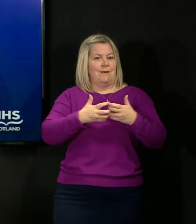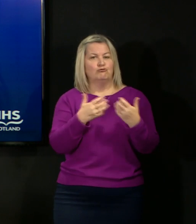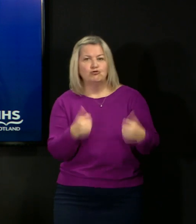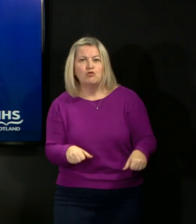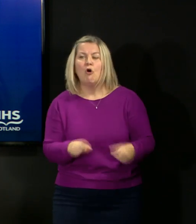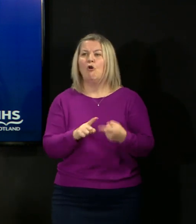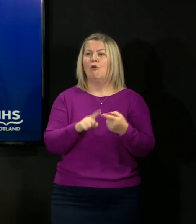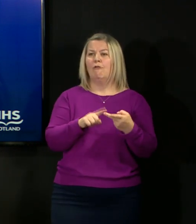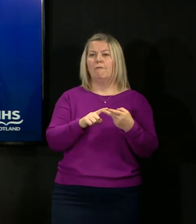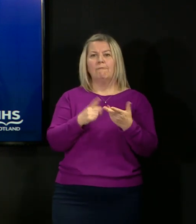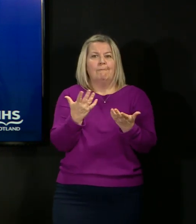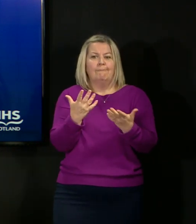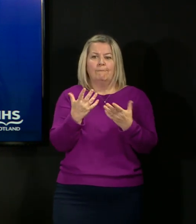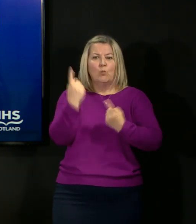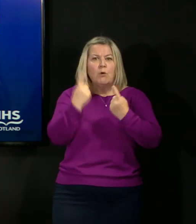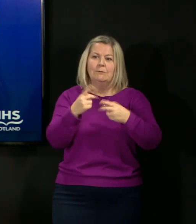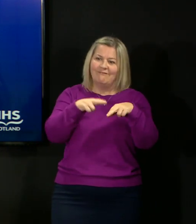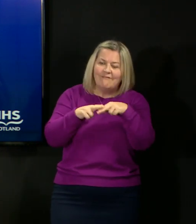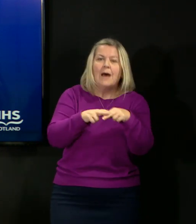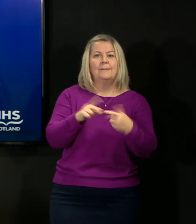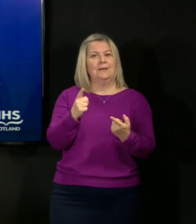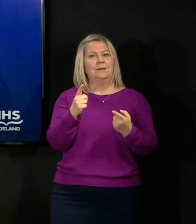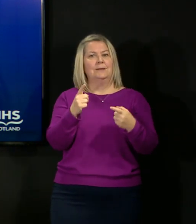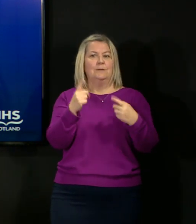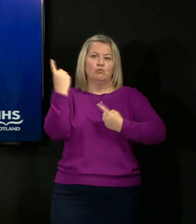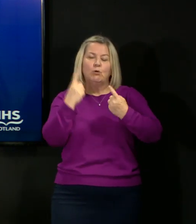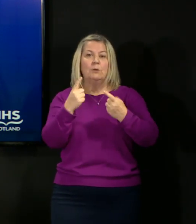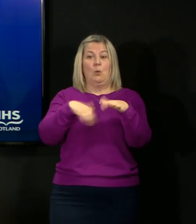involvement in end-of-life care and decision making, working in unfamiliar